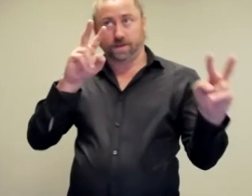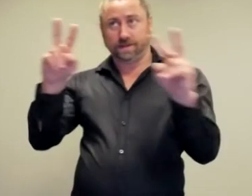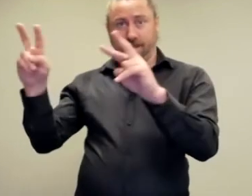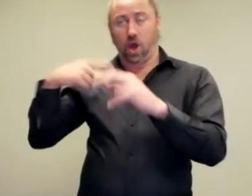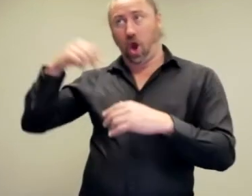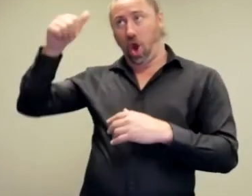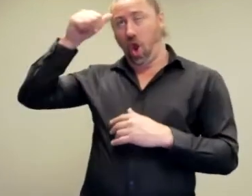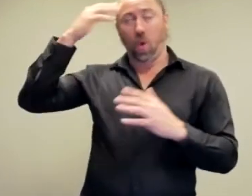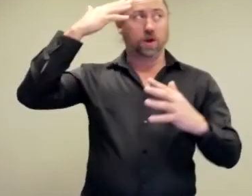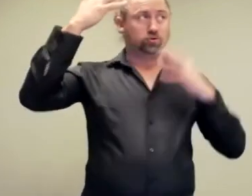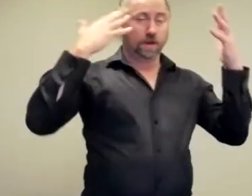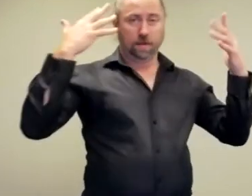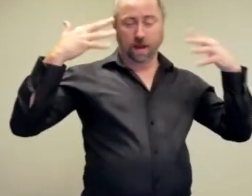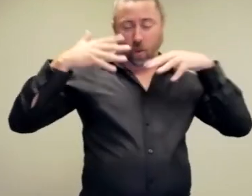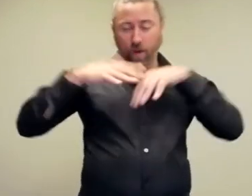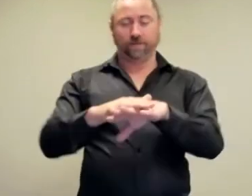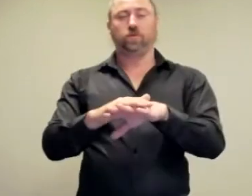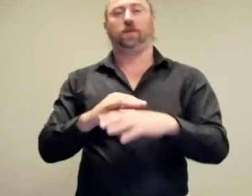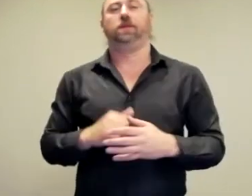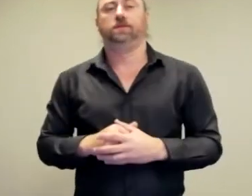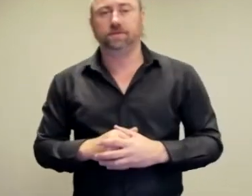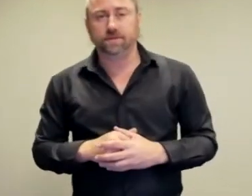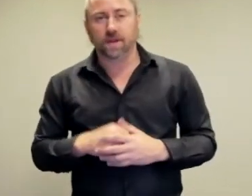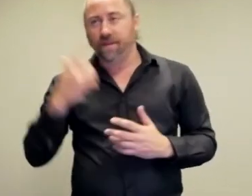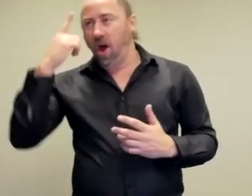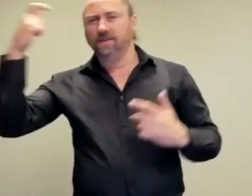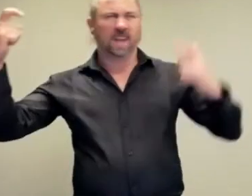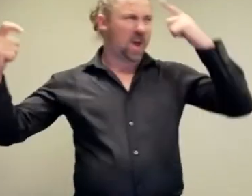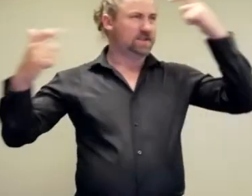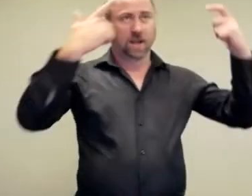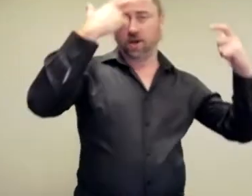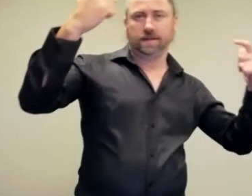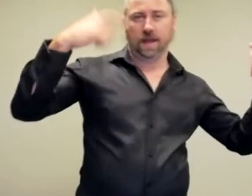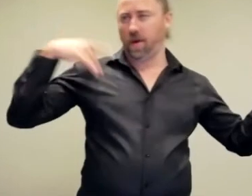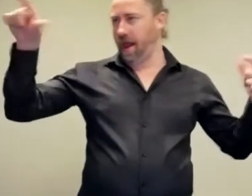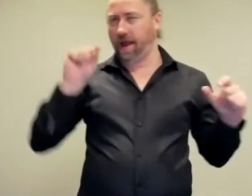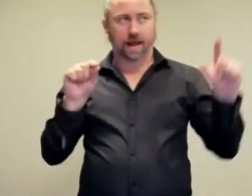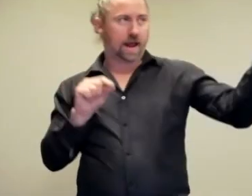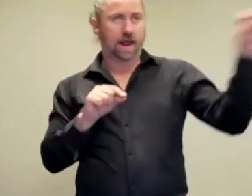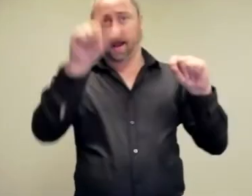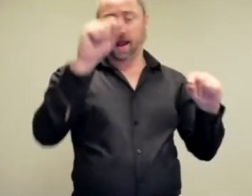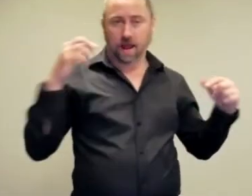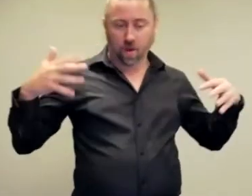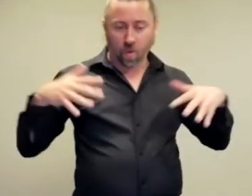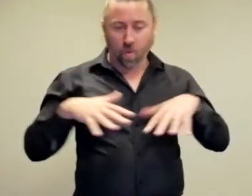of webs worms and patterns to remind us that many species form a fabric with a key material thread.